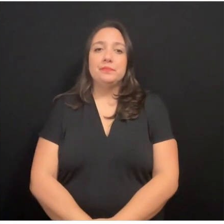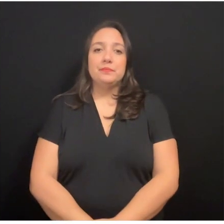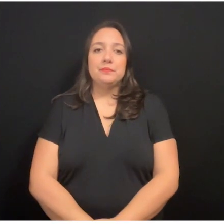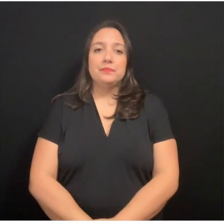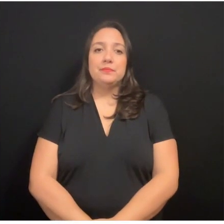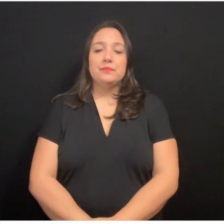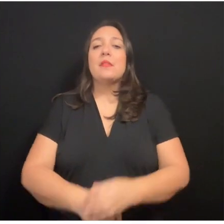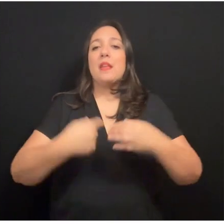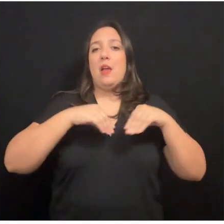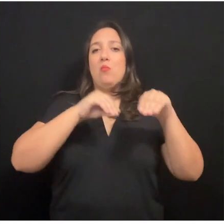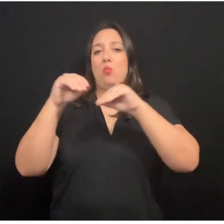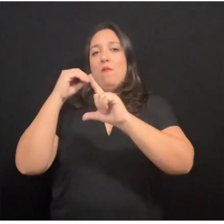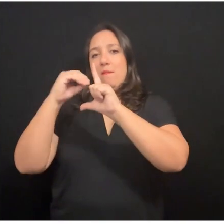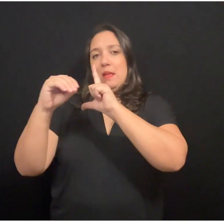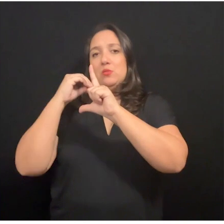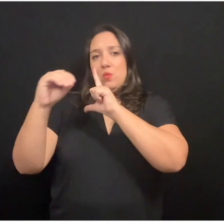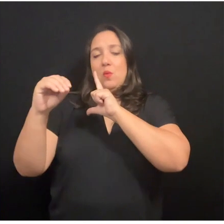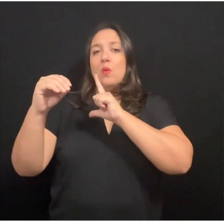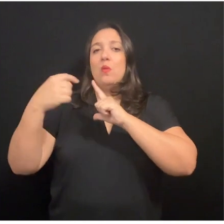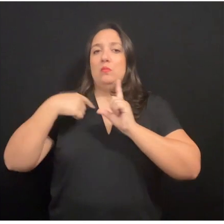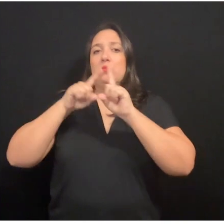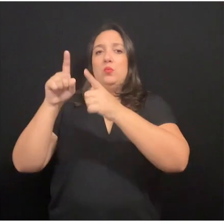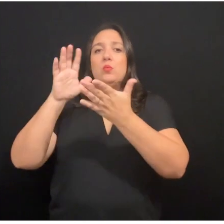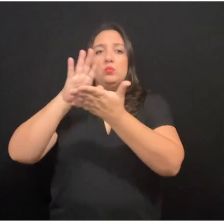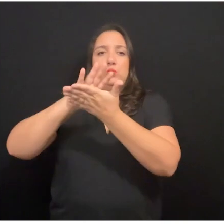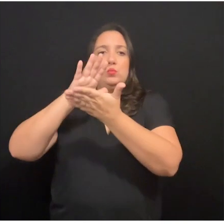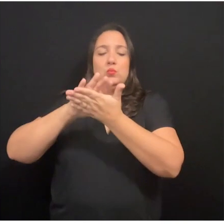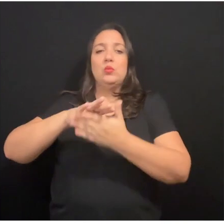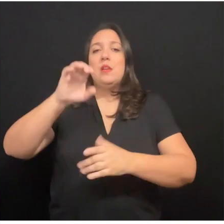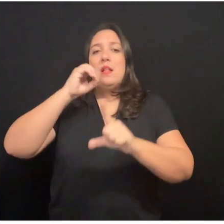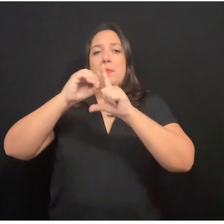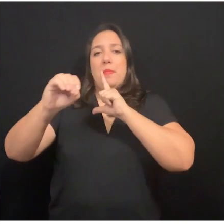I moved to El Paso eventually to go to school at El Paso Community College